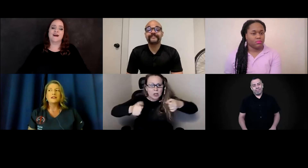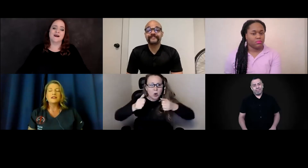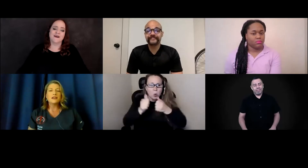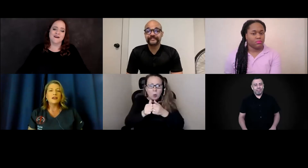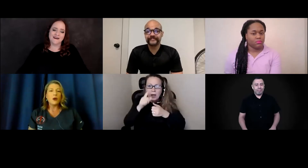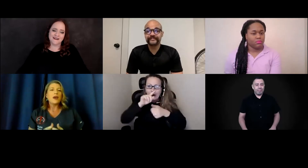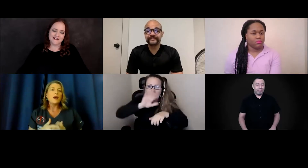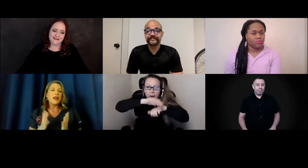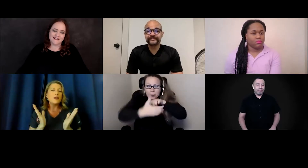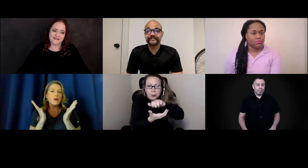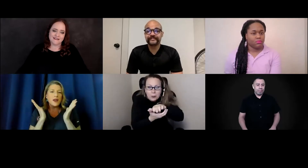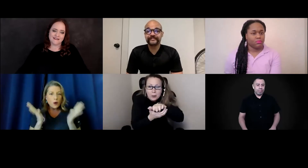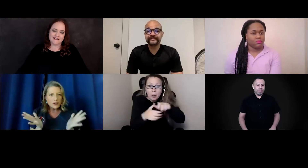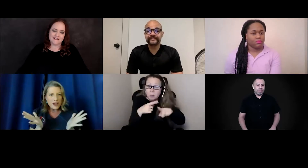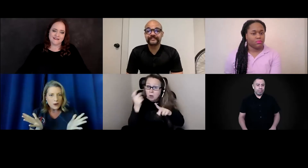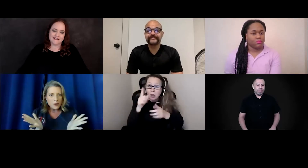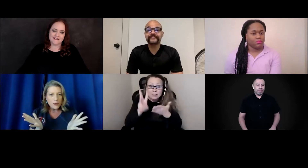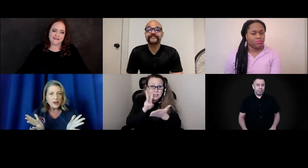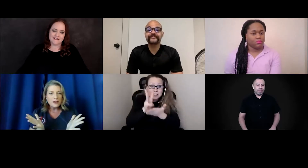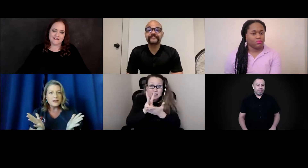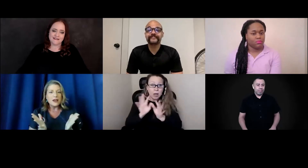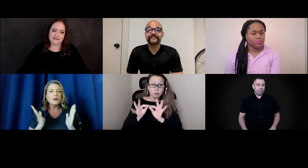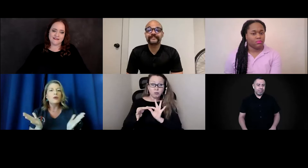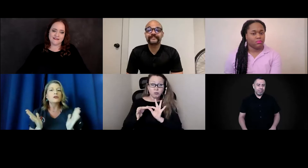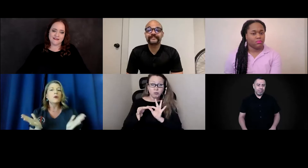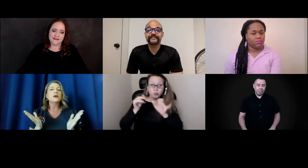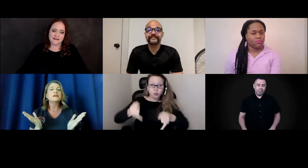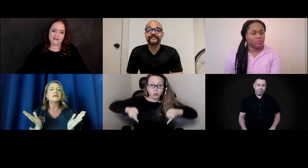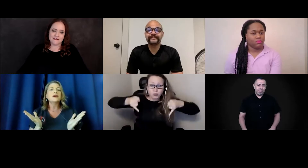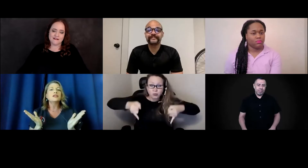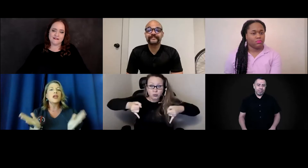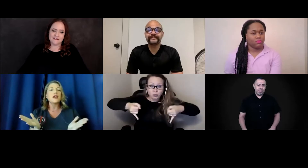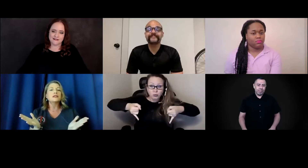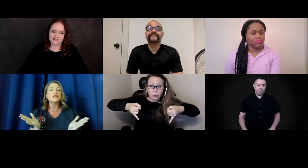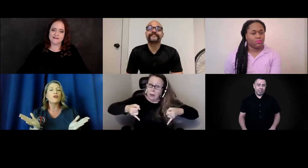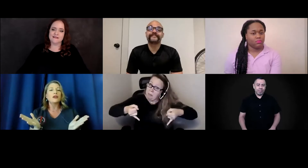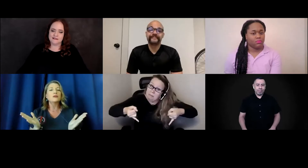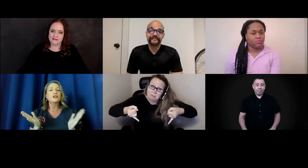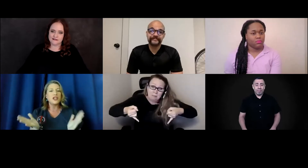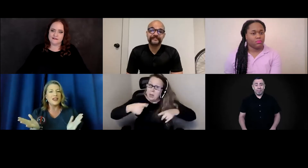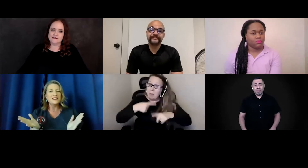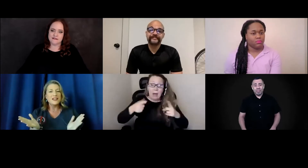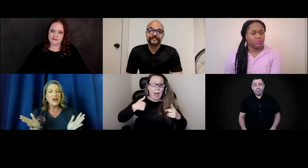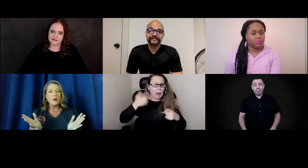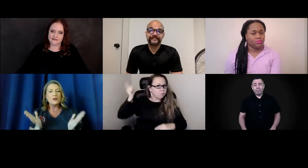top. And it worked out because I knew there was always a chance that things would change.